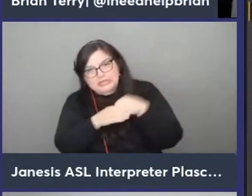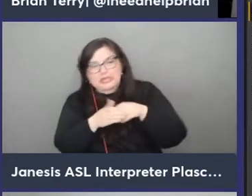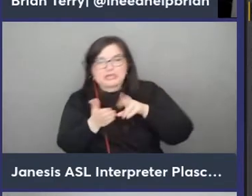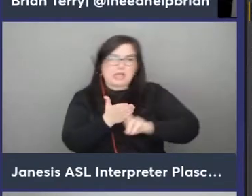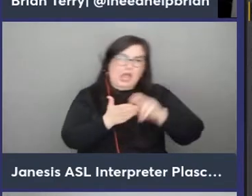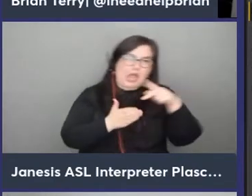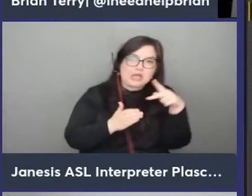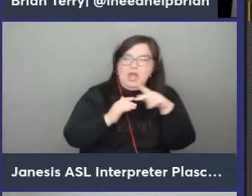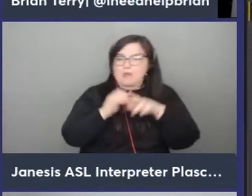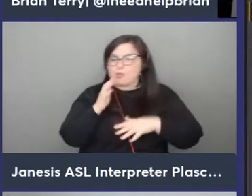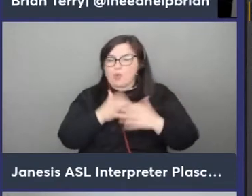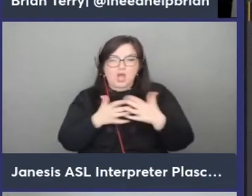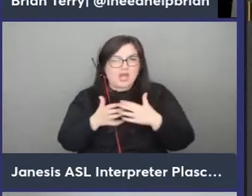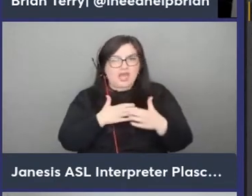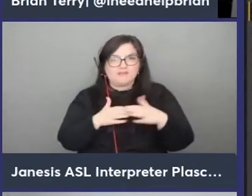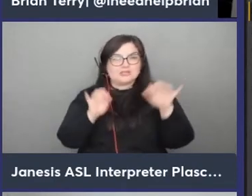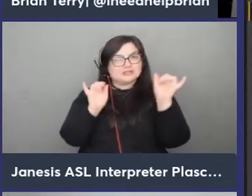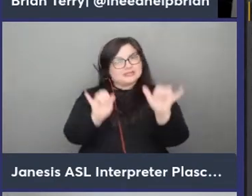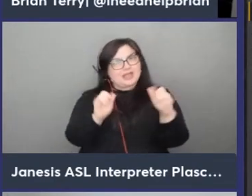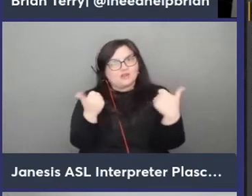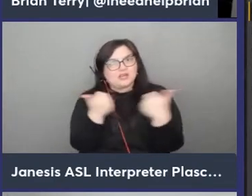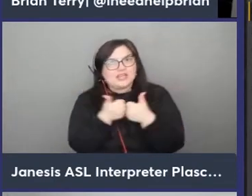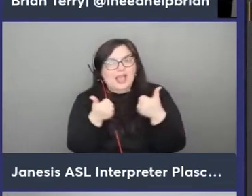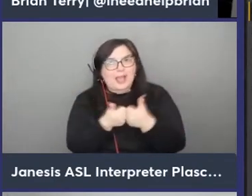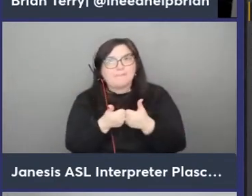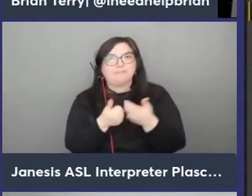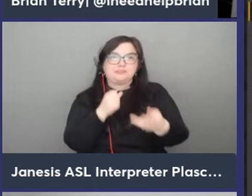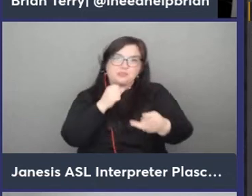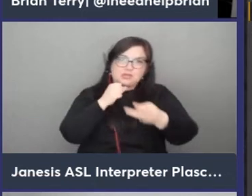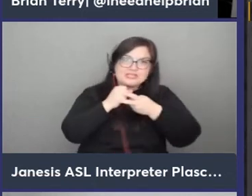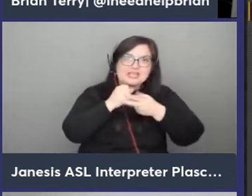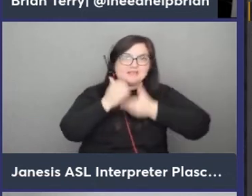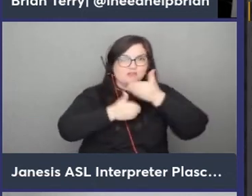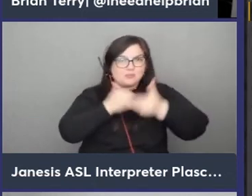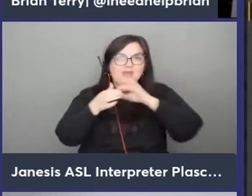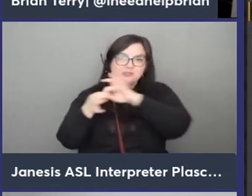Same thing for your game. Like you wanna save your progress, that has to be tied to your account.